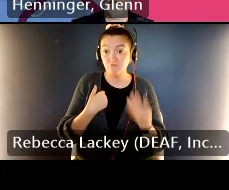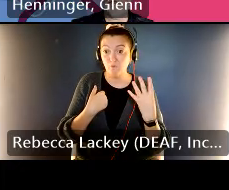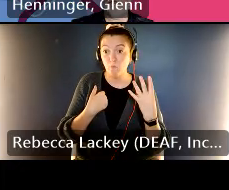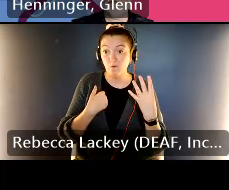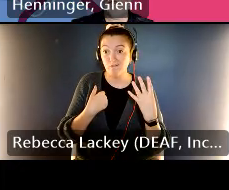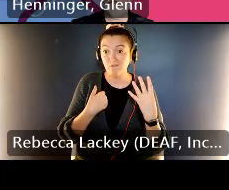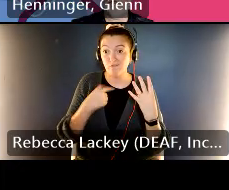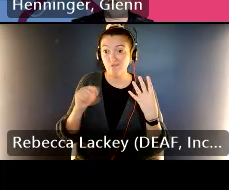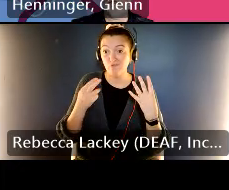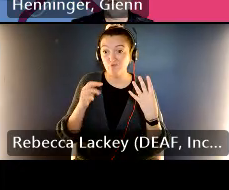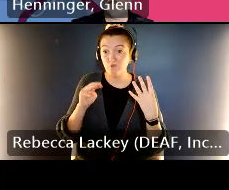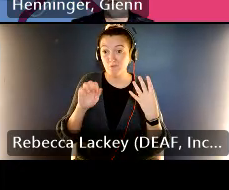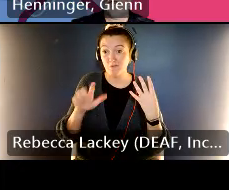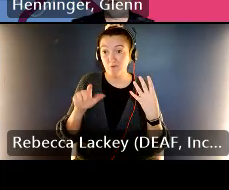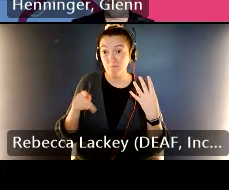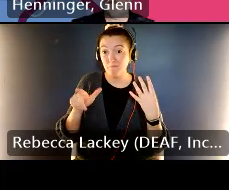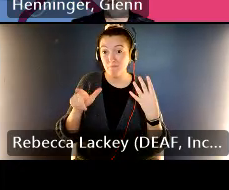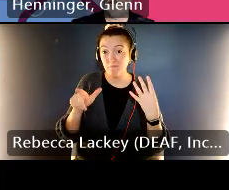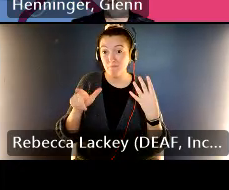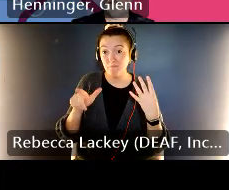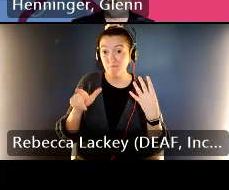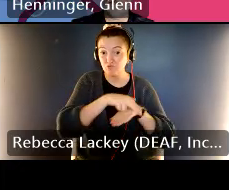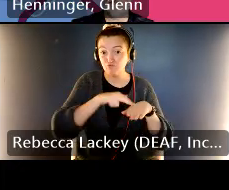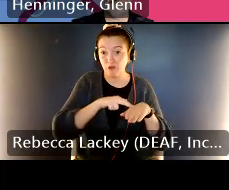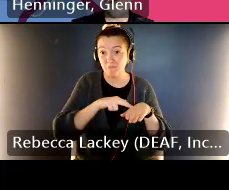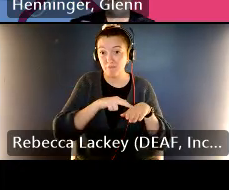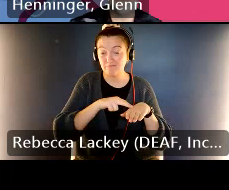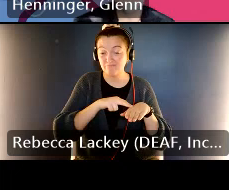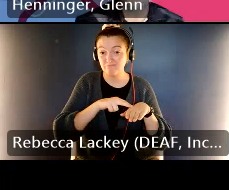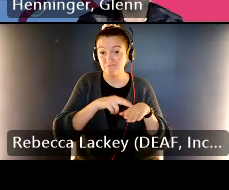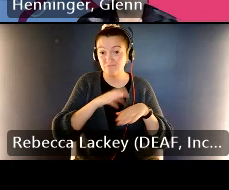on the pavement on the speed hump itself.